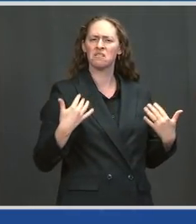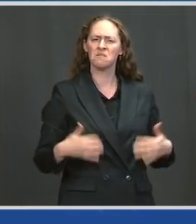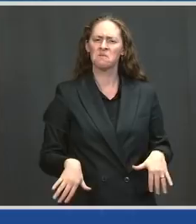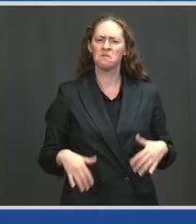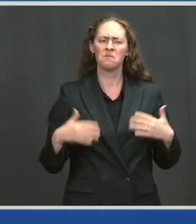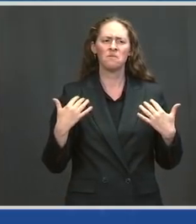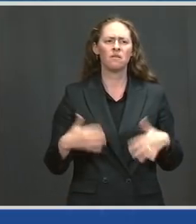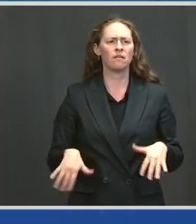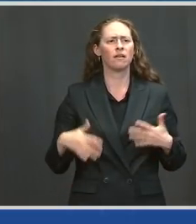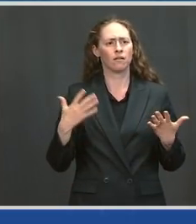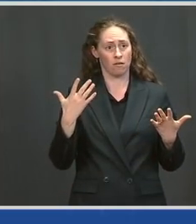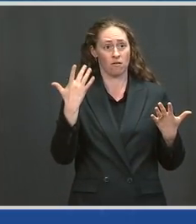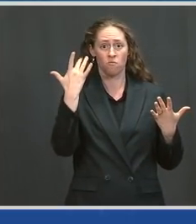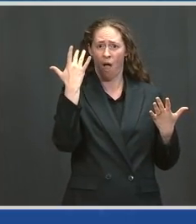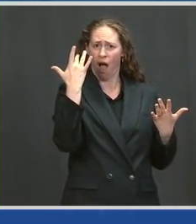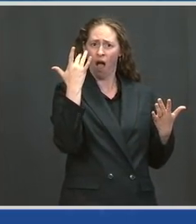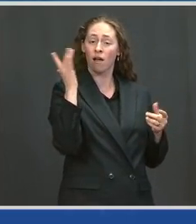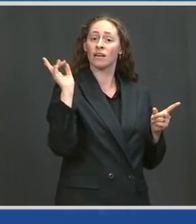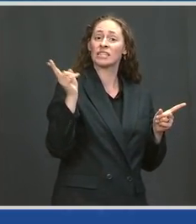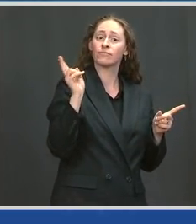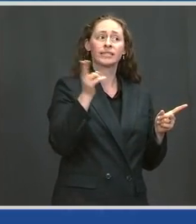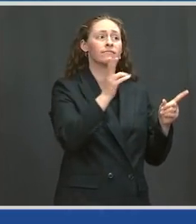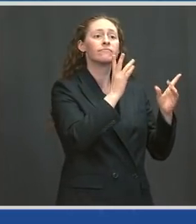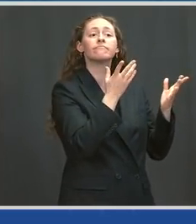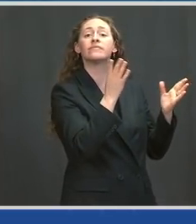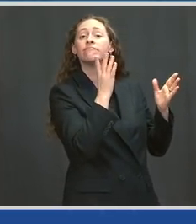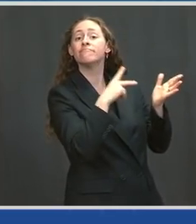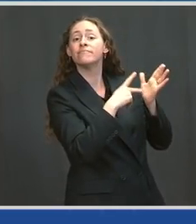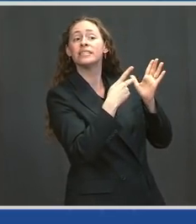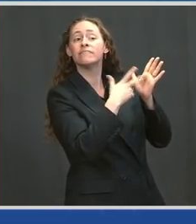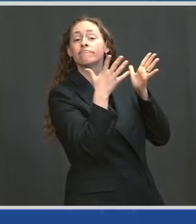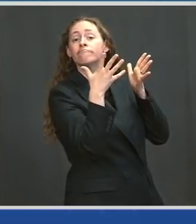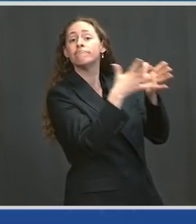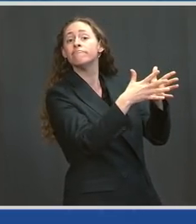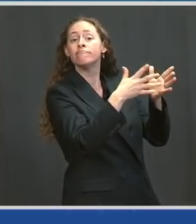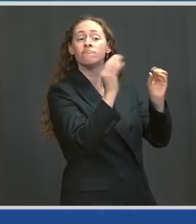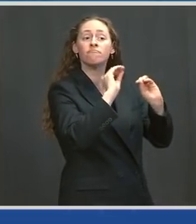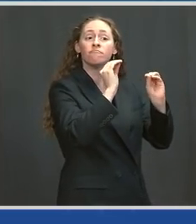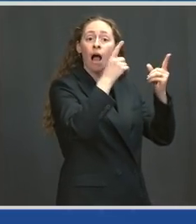But just because history is silent, it doesn't mean that it did not take place.